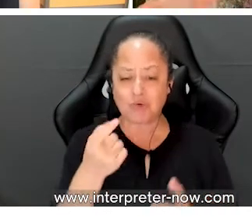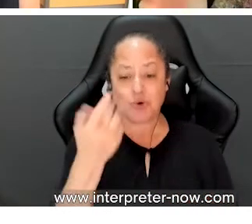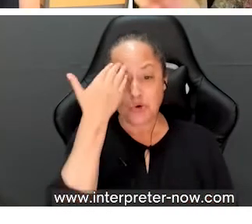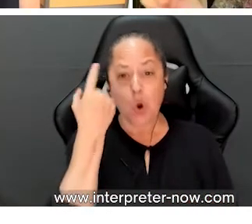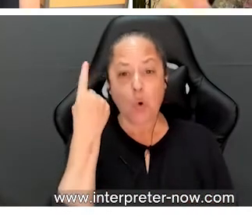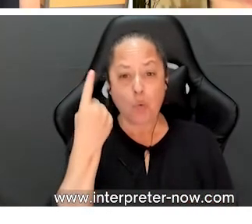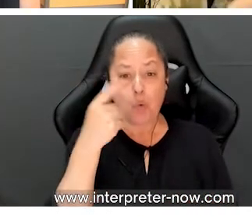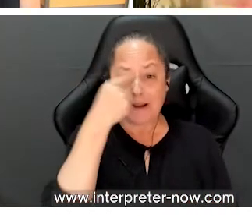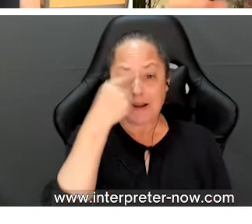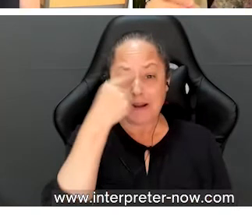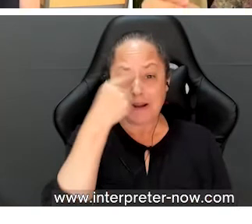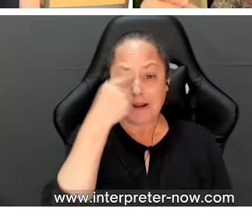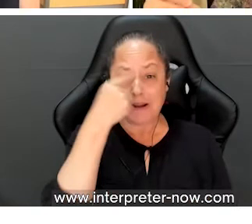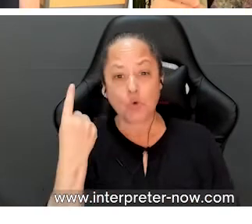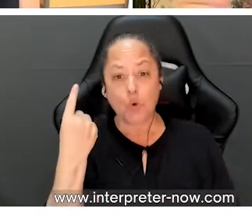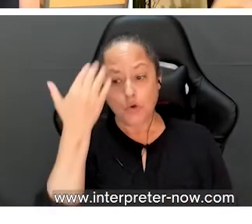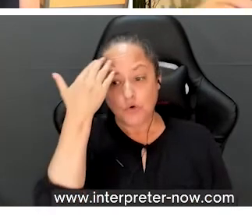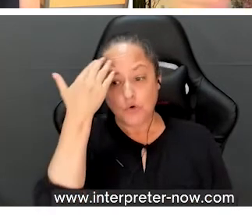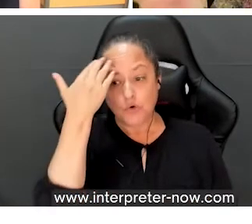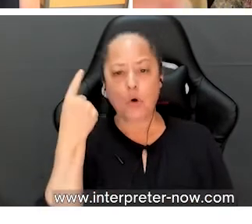"I know one Muslim person." "I know one Latina person."